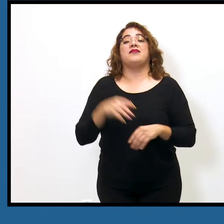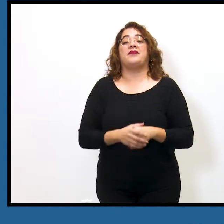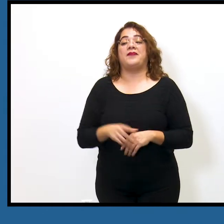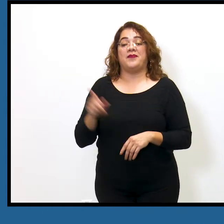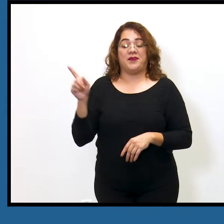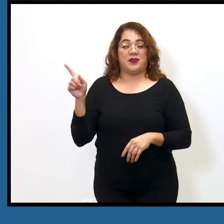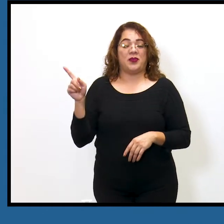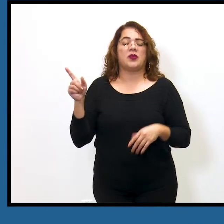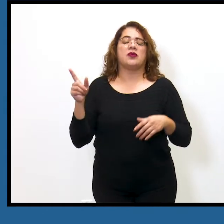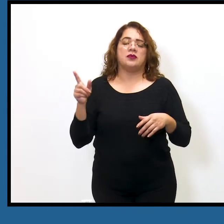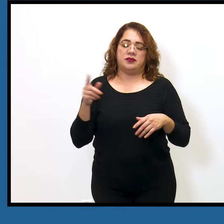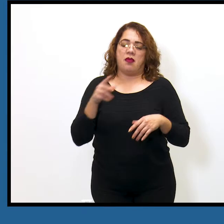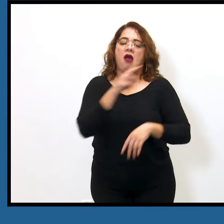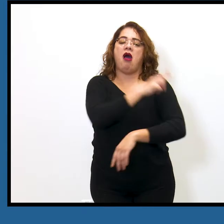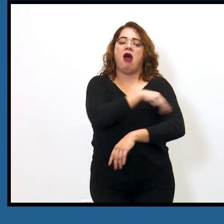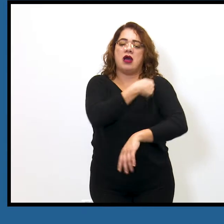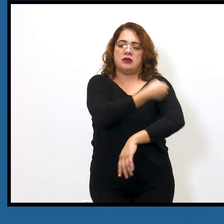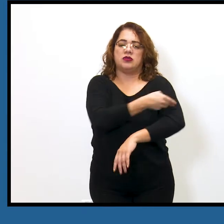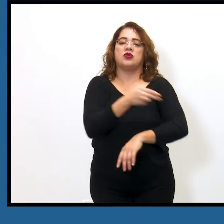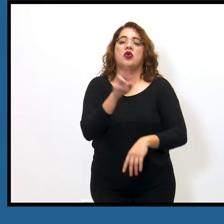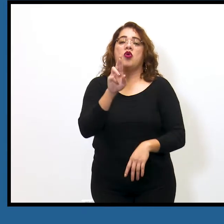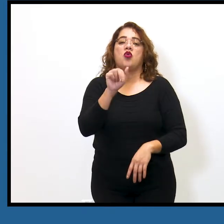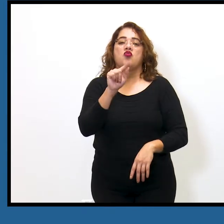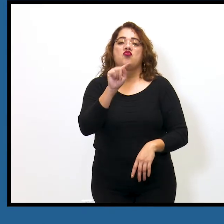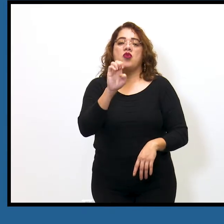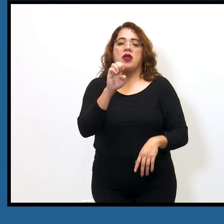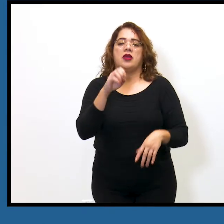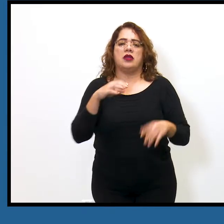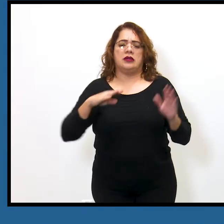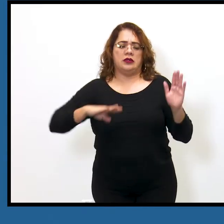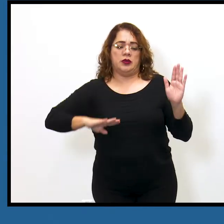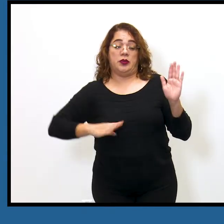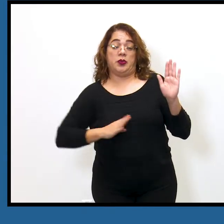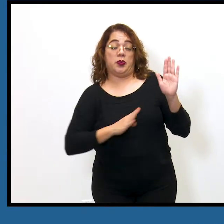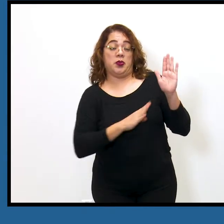hospitalization rate from what happened over in Thanksgiving and you're going to see that